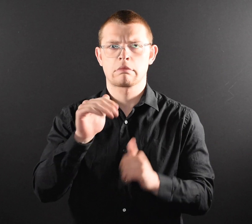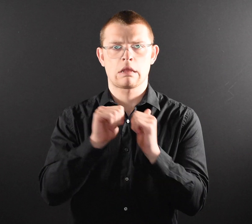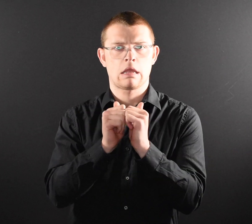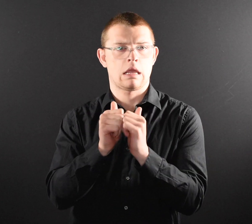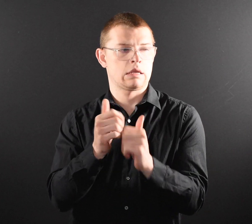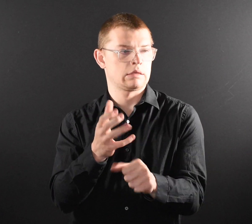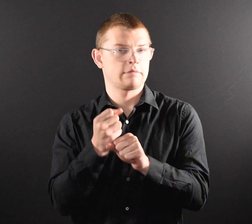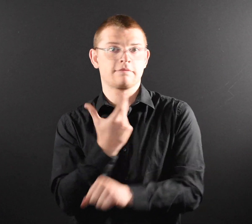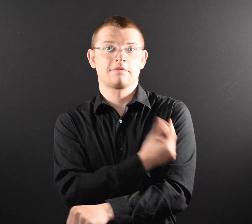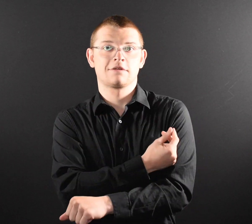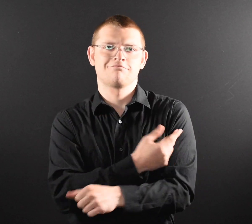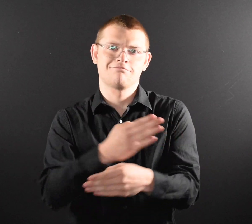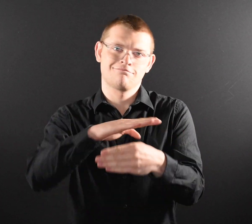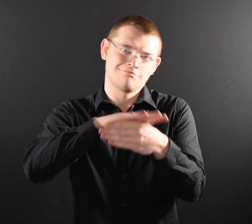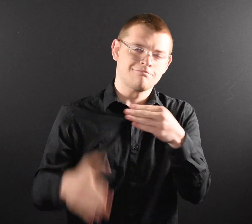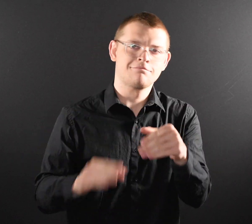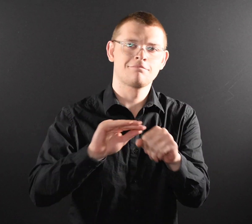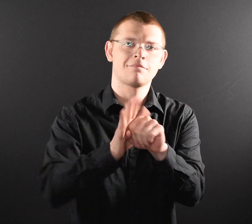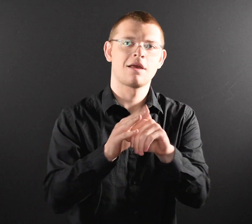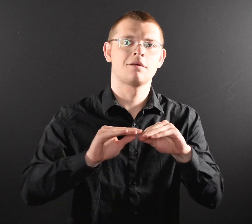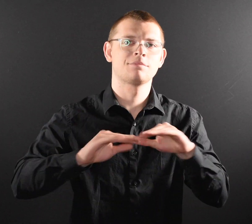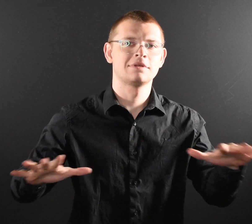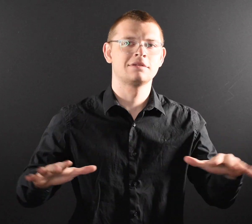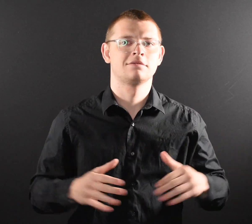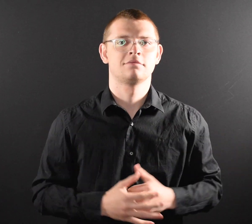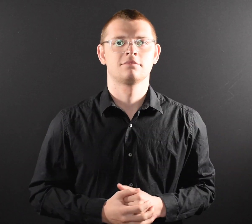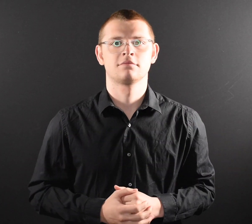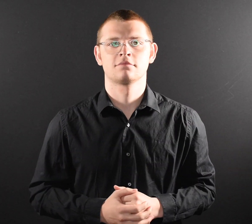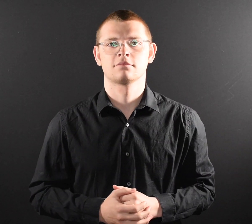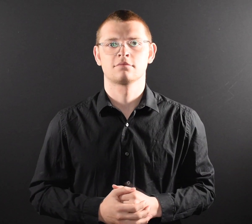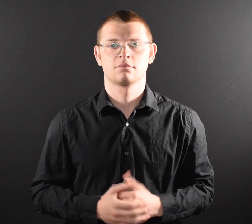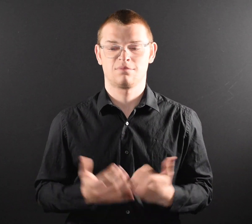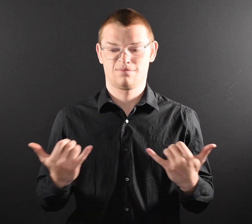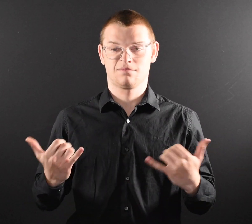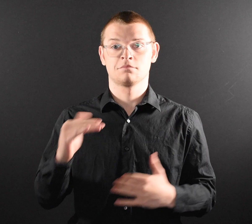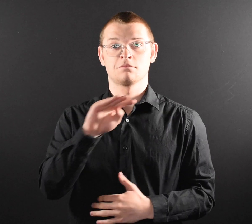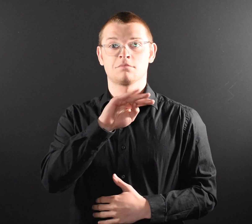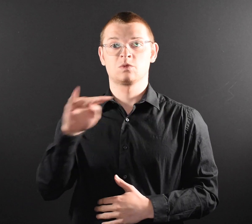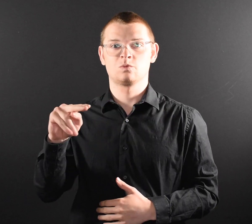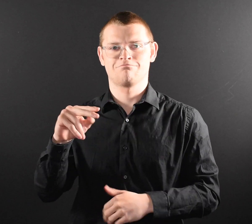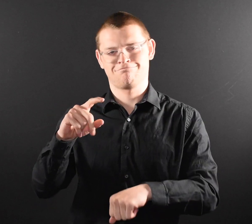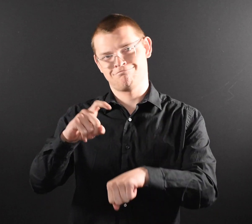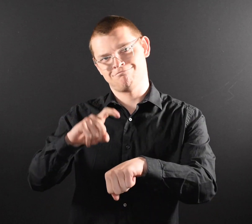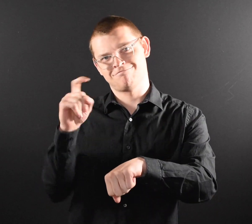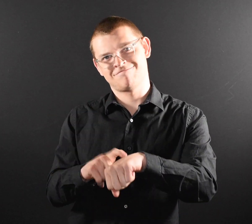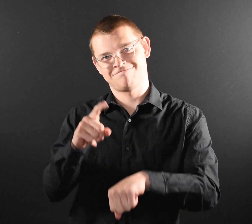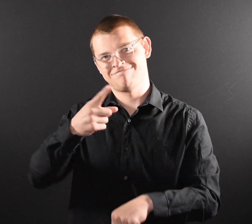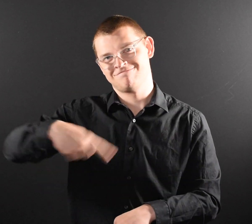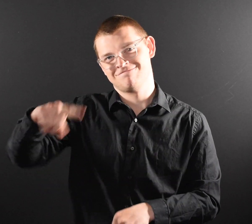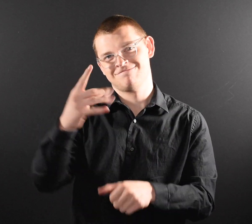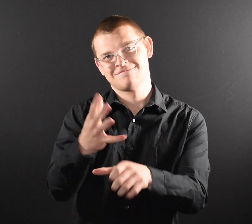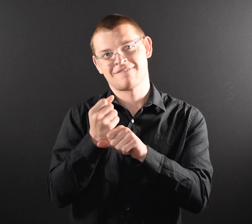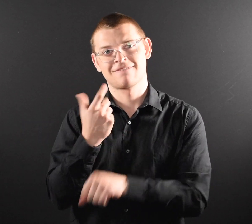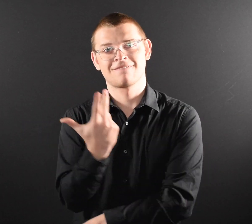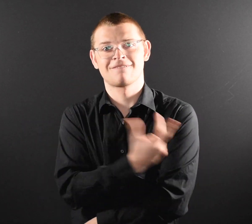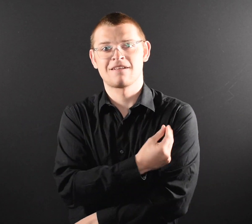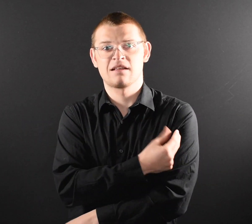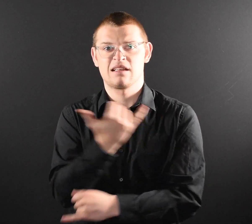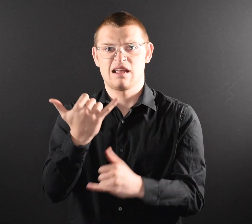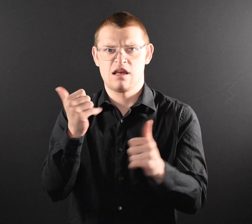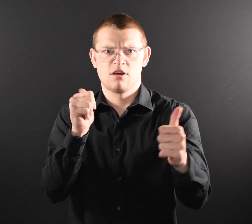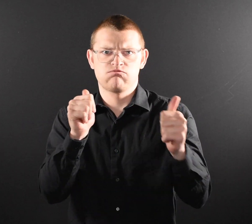Get Vaccinated to End the Pandemic • Minnesota, now is the time to get your vaccine.